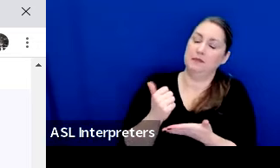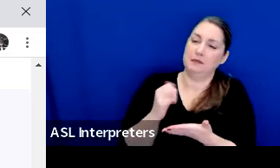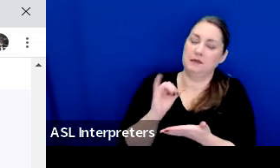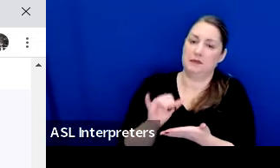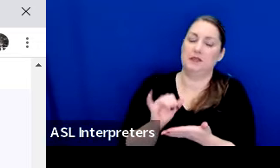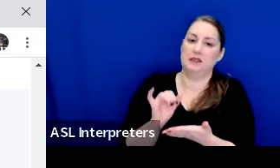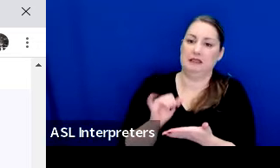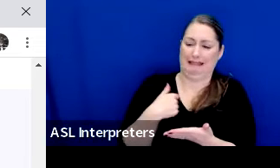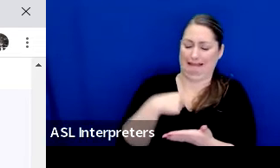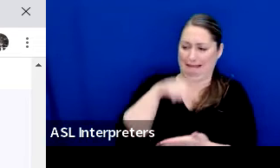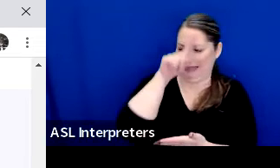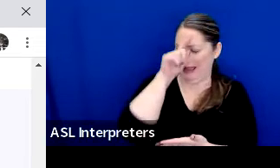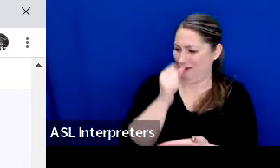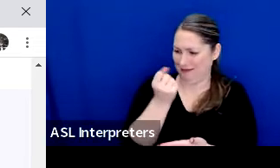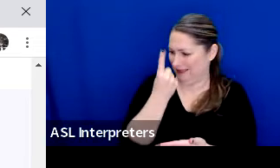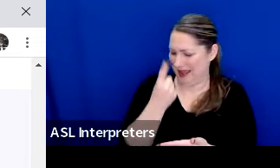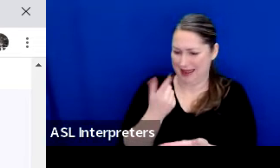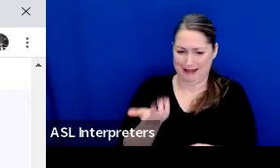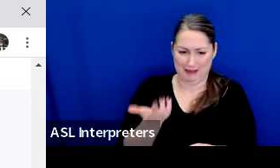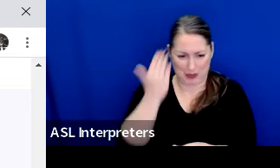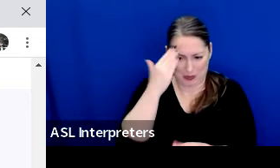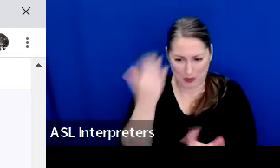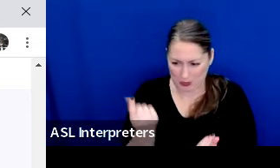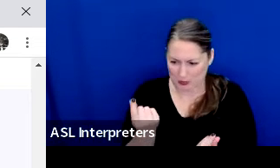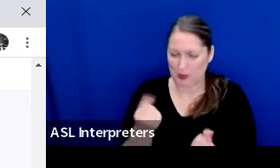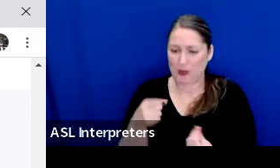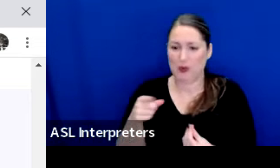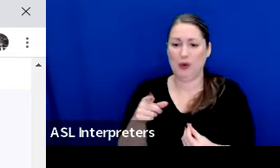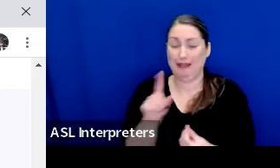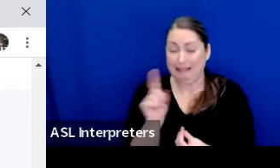If we don't understand something. And David Letterman is, he is, as I'm the as you mentioned,